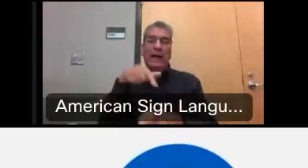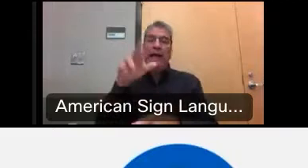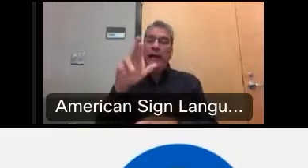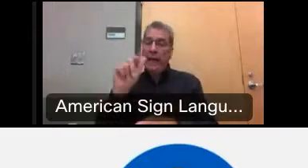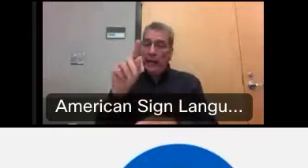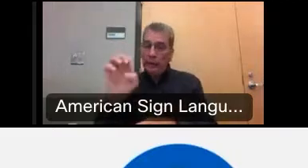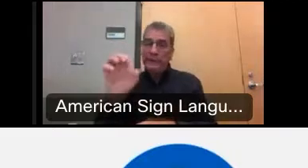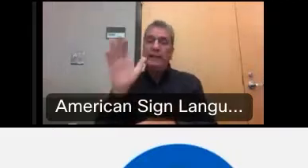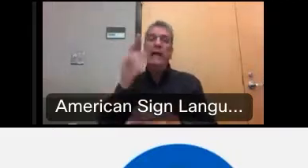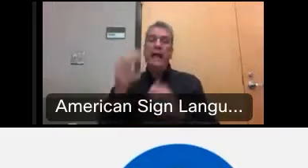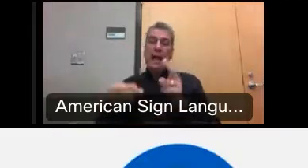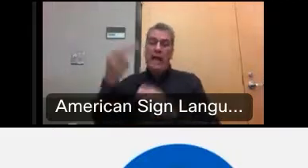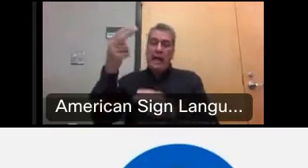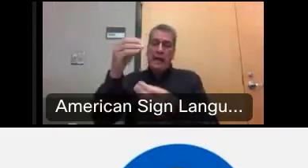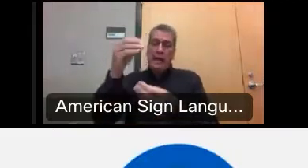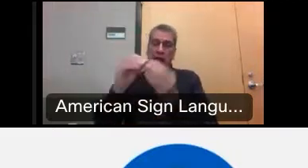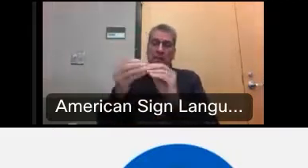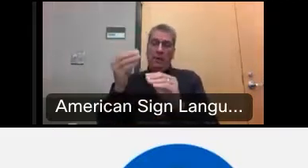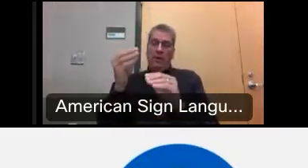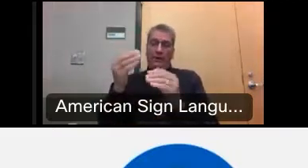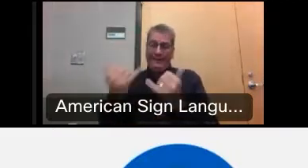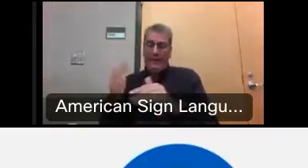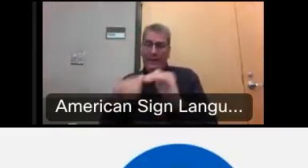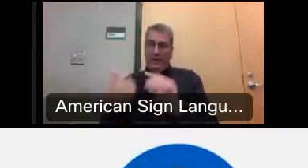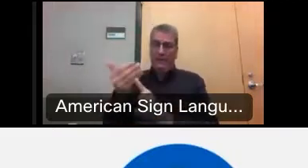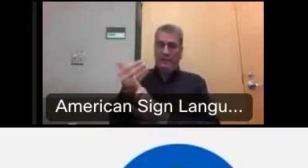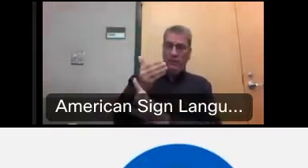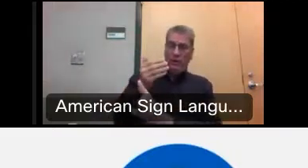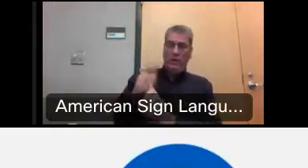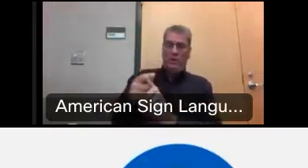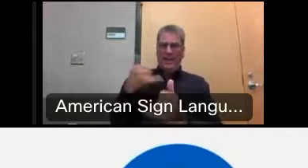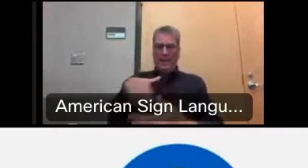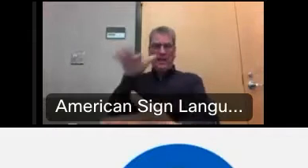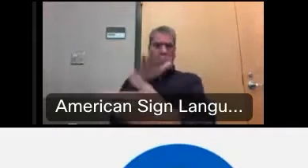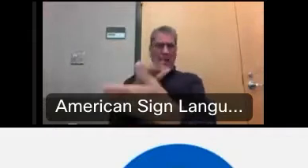the date. That's listed right now we're looking very carefully at hospitalizations. It's 1